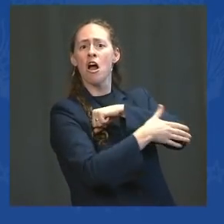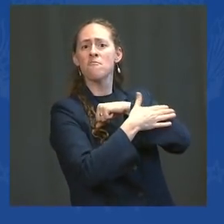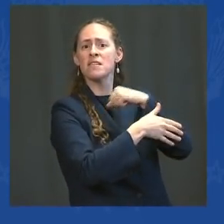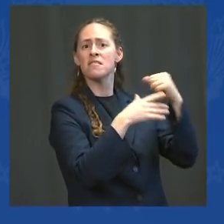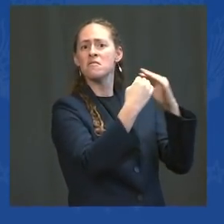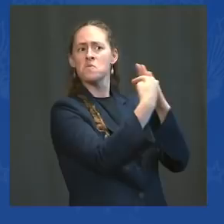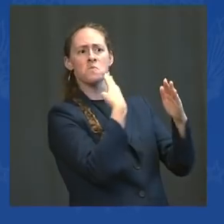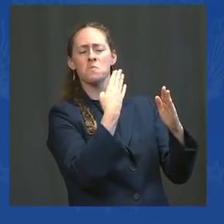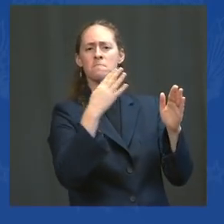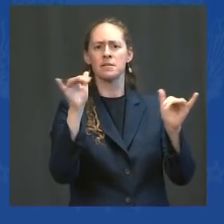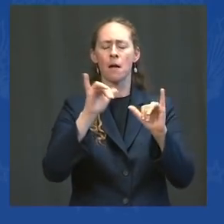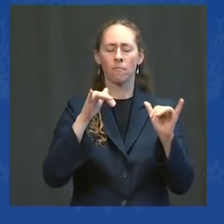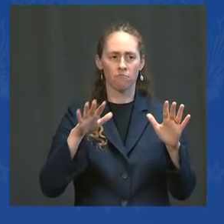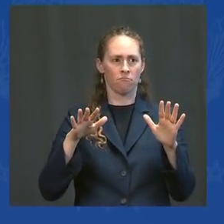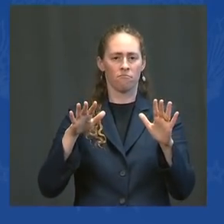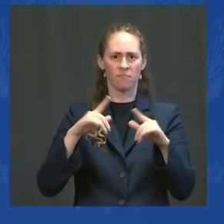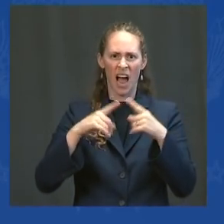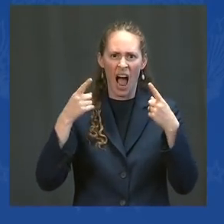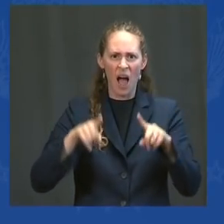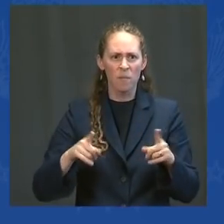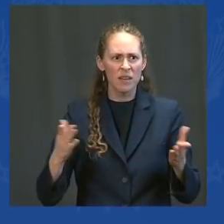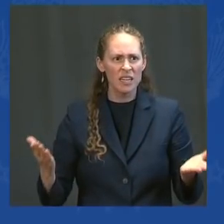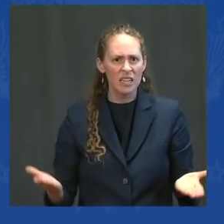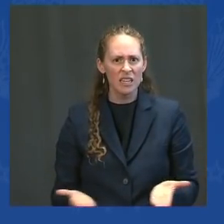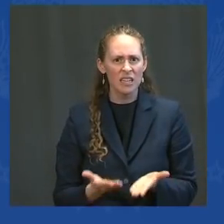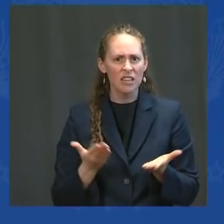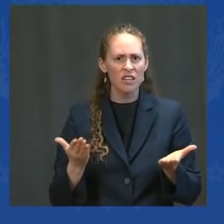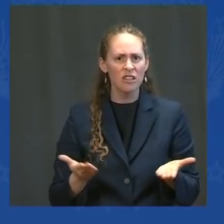but not your character or your courage, Chief, and all your men and women.